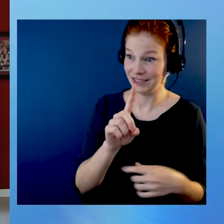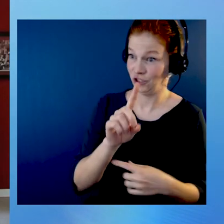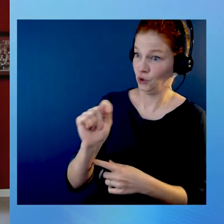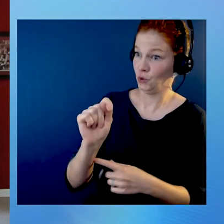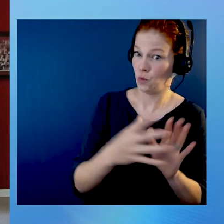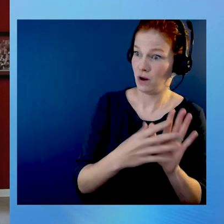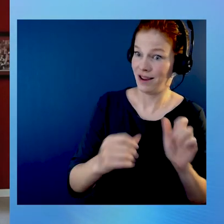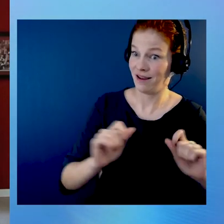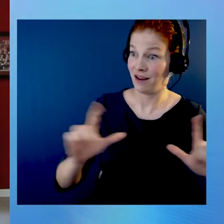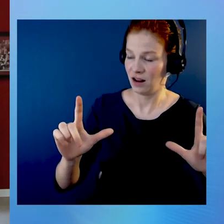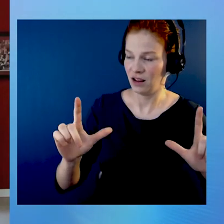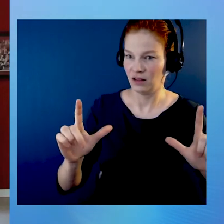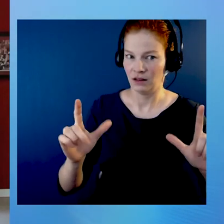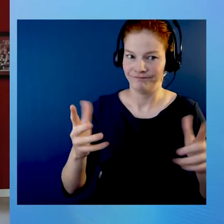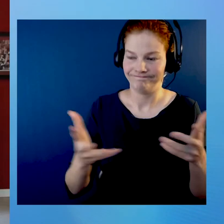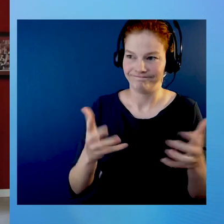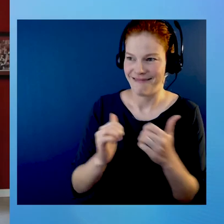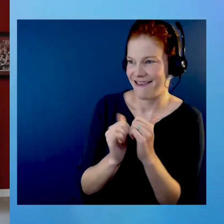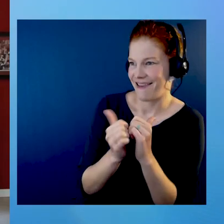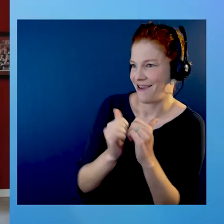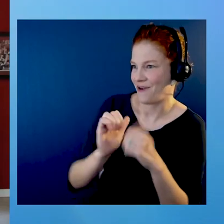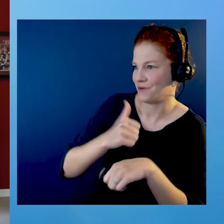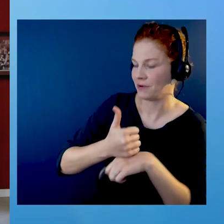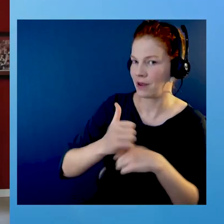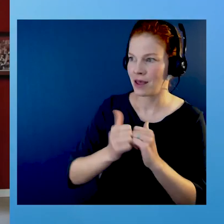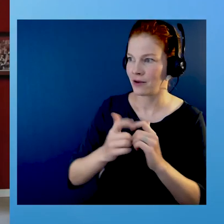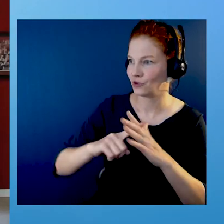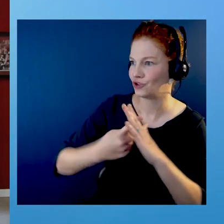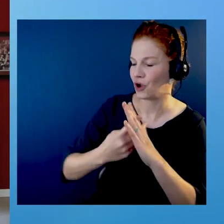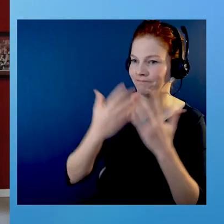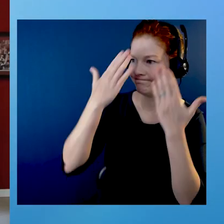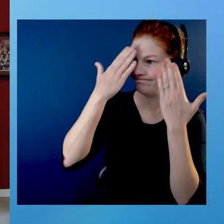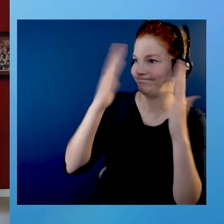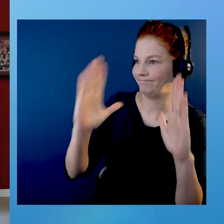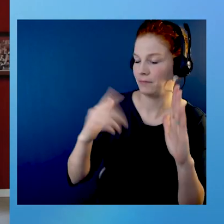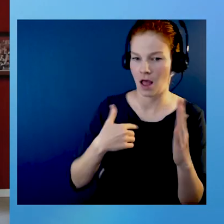Or really to put it simply, how do they get started when they want to combine